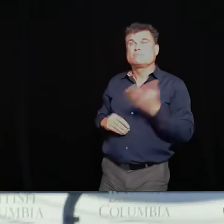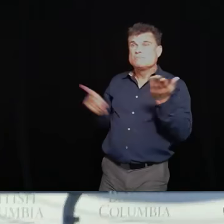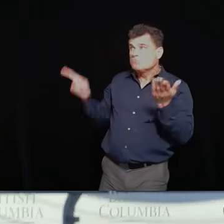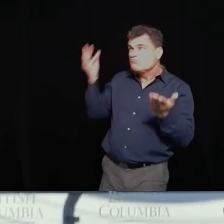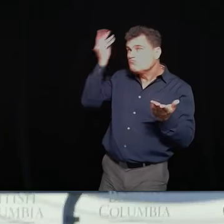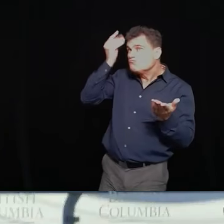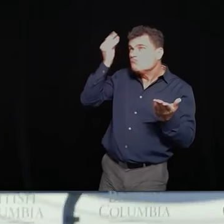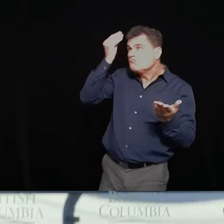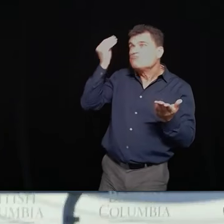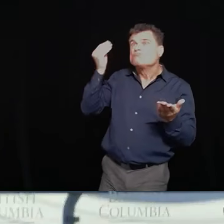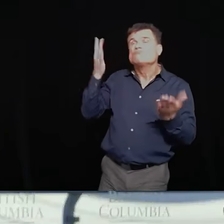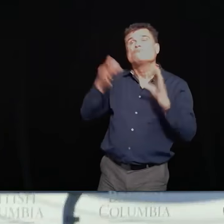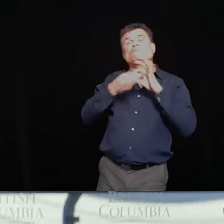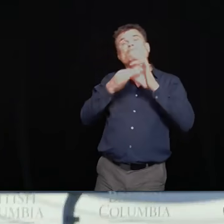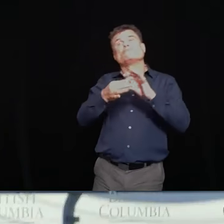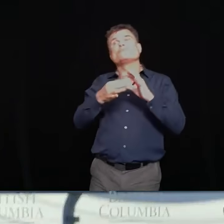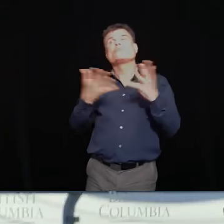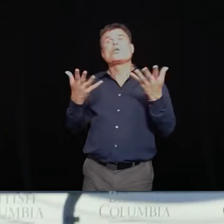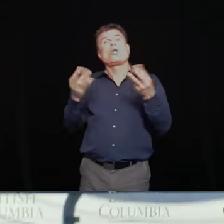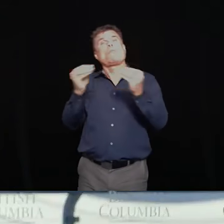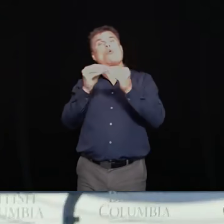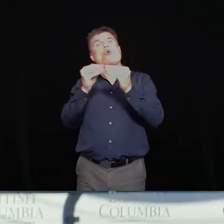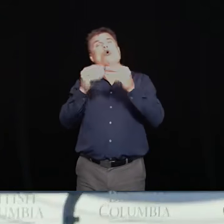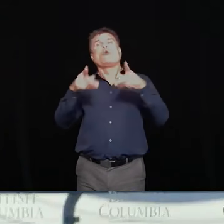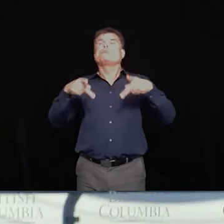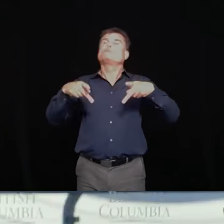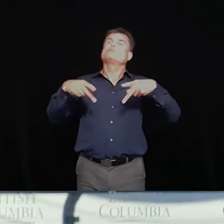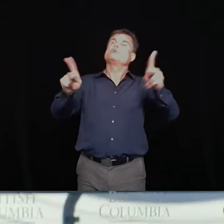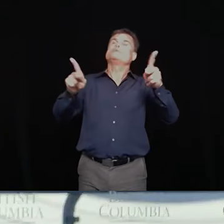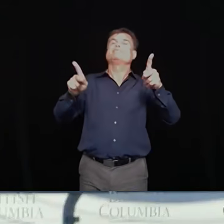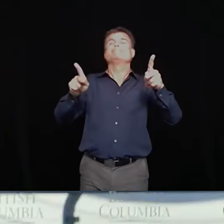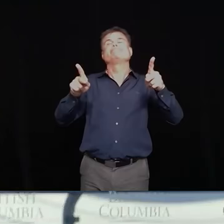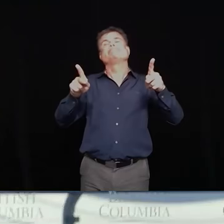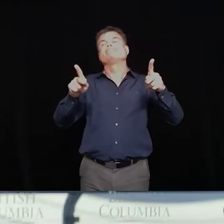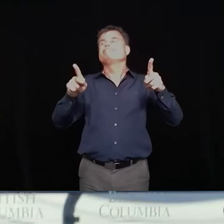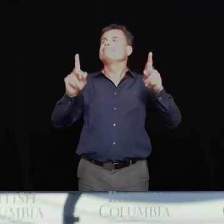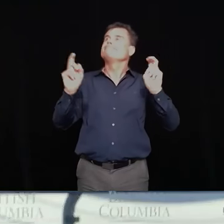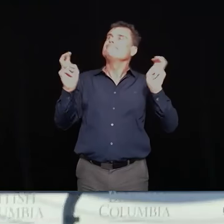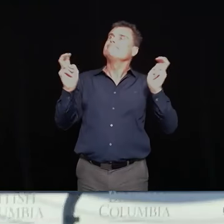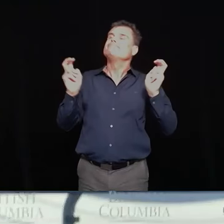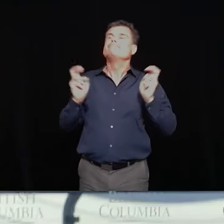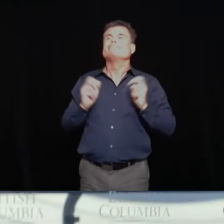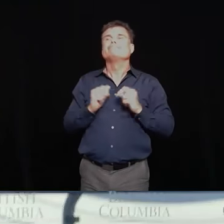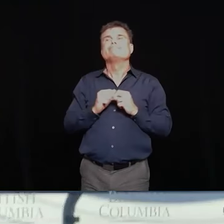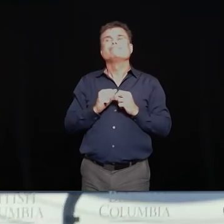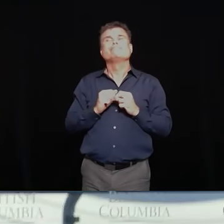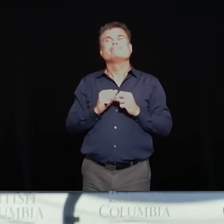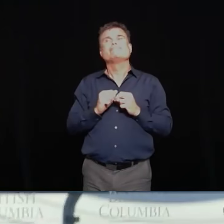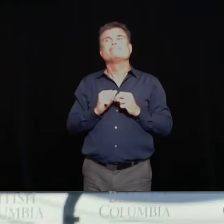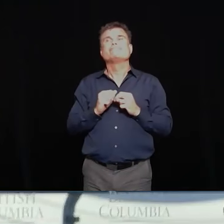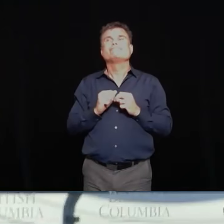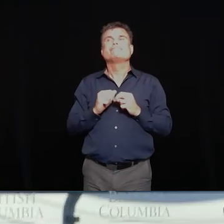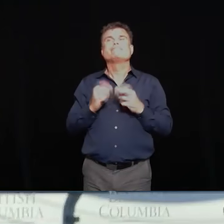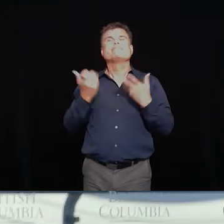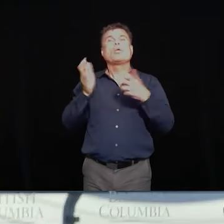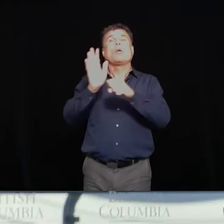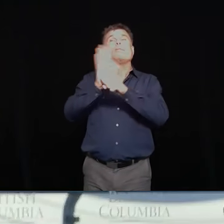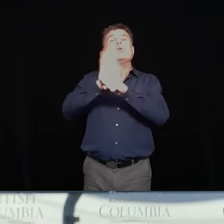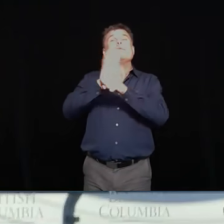affects those that are more vulnerable to COVID and we know long-term care for people in our elders and our seniors. And also for children.